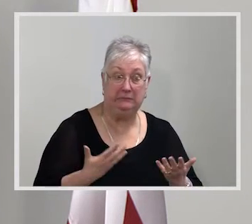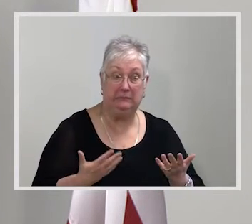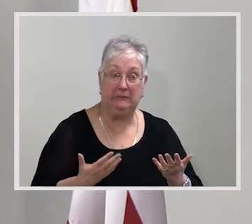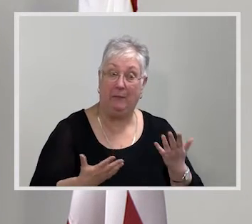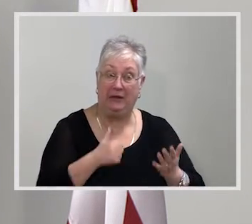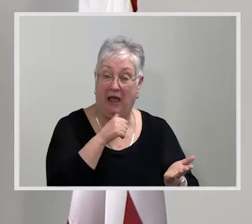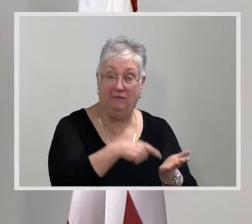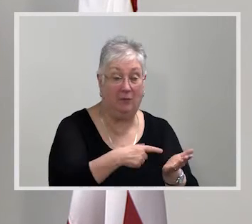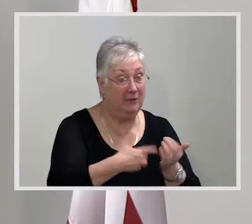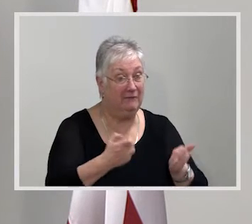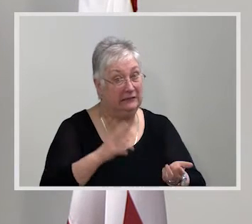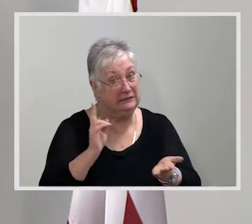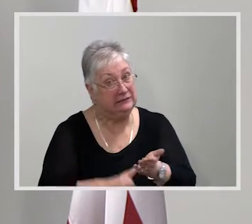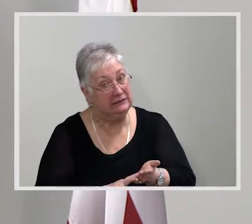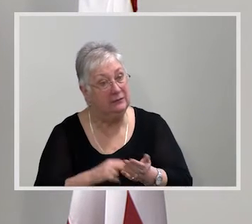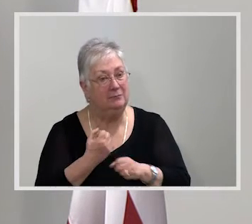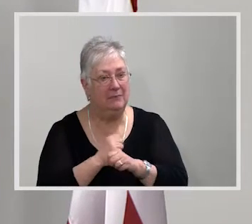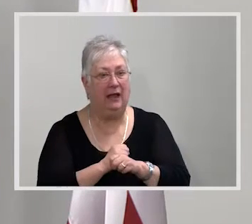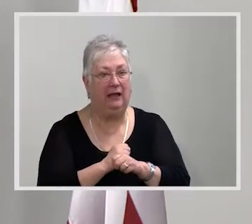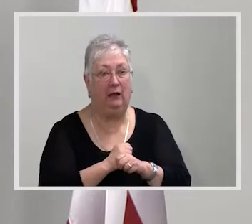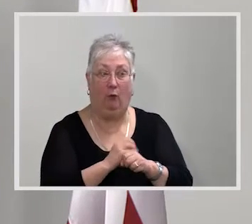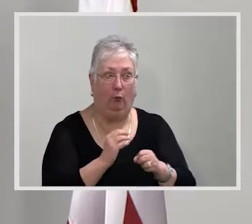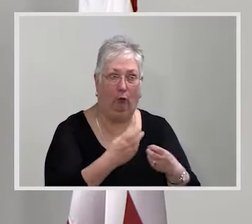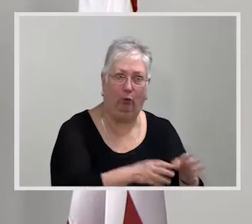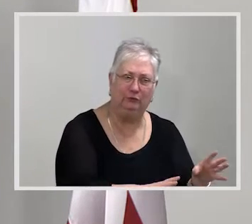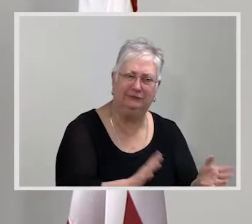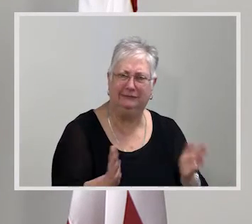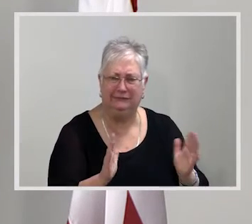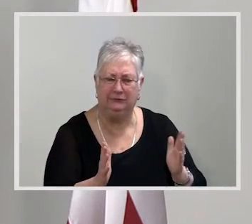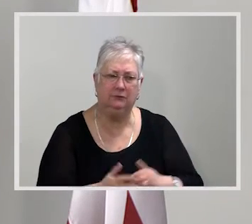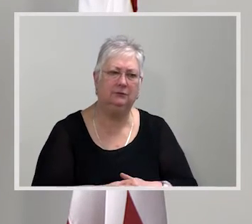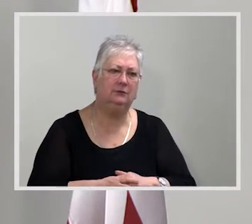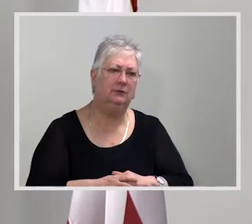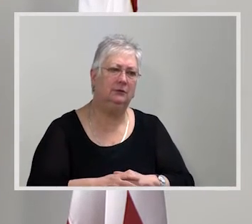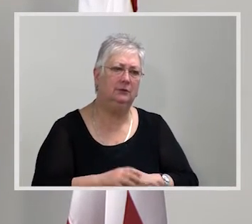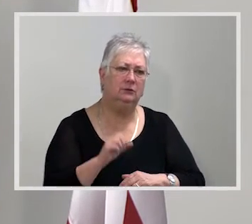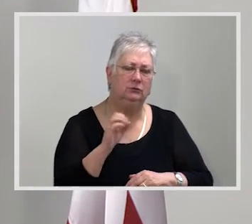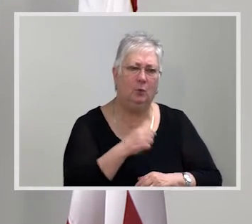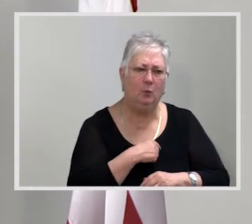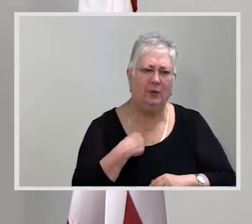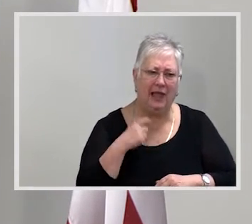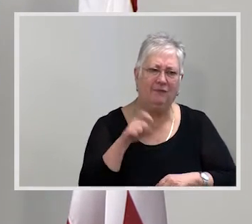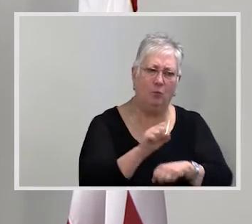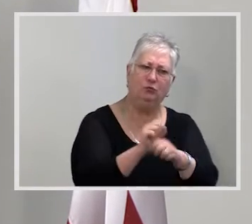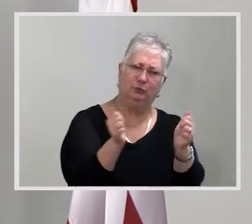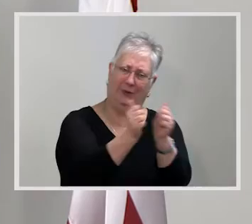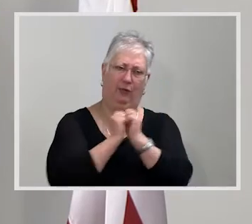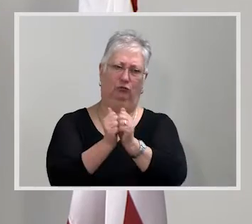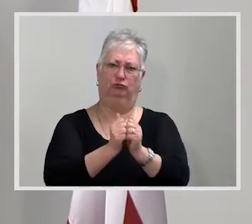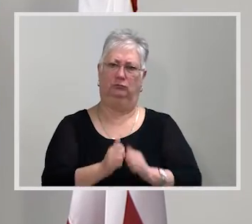WE NEED TO MAKE SURE WE'RE GETTING IN THAT PLACE TO WORK ON ALL THOSE THINGS TOGETHER. NOW, LET ME JUST MENTION